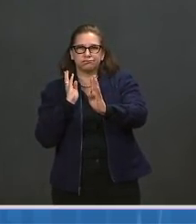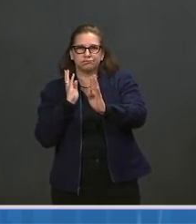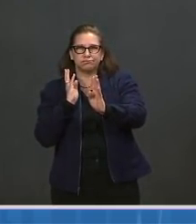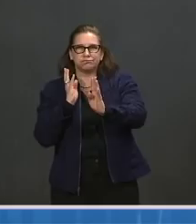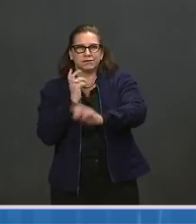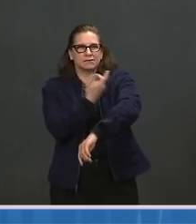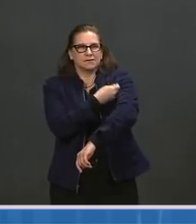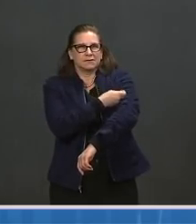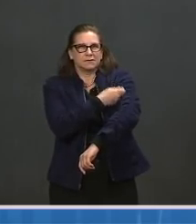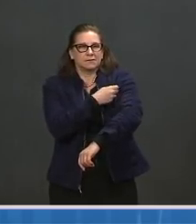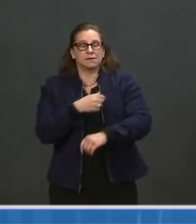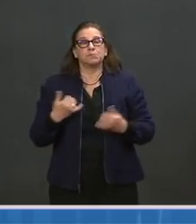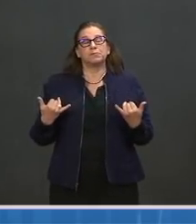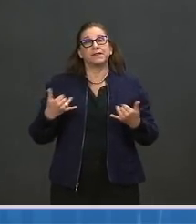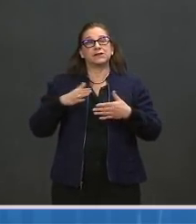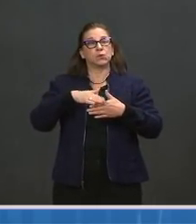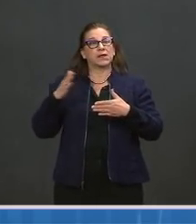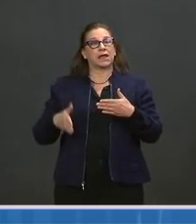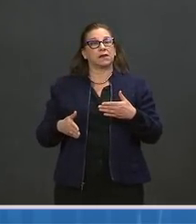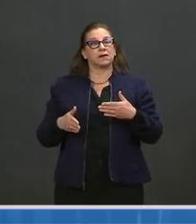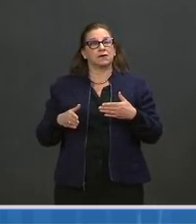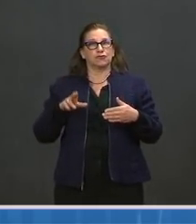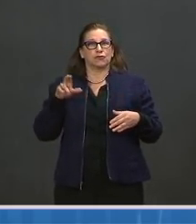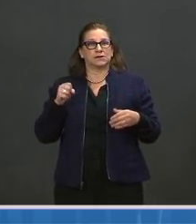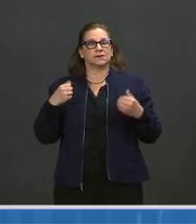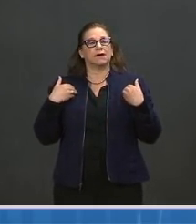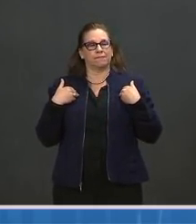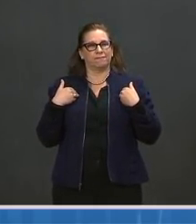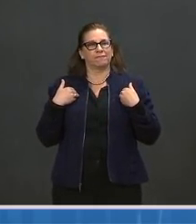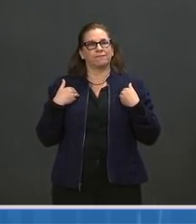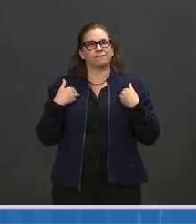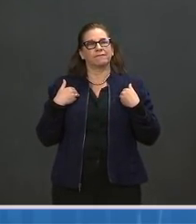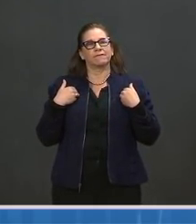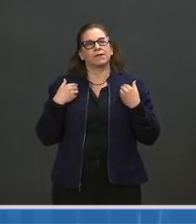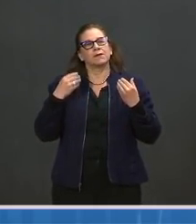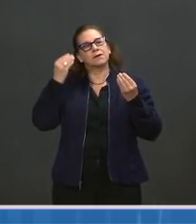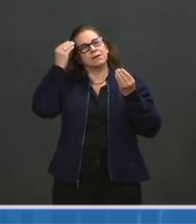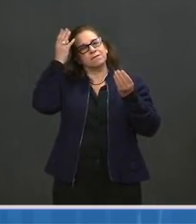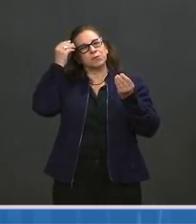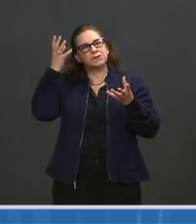that the U.S. reported vaccinating more than 3 million people on consecutive days.